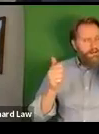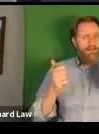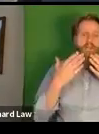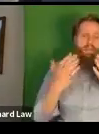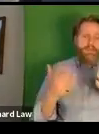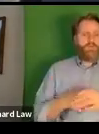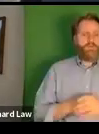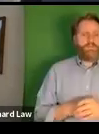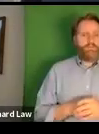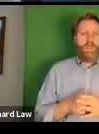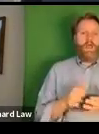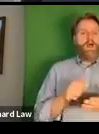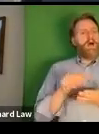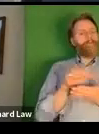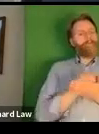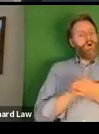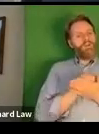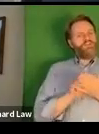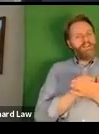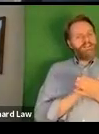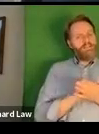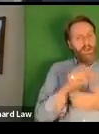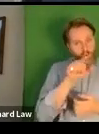people who submitted questions that didn't get picked up